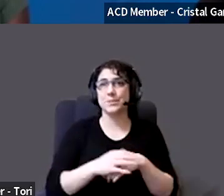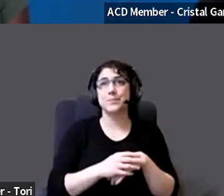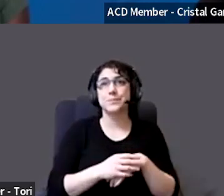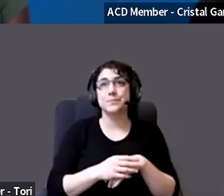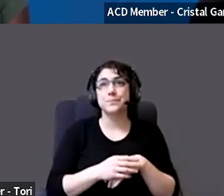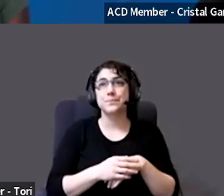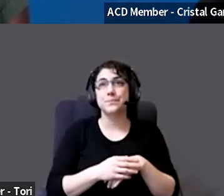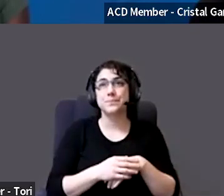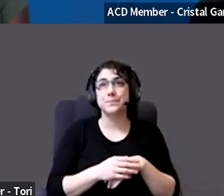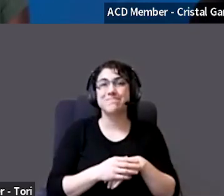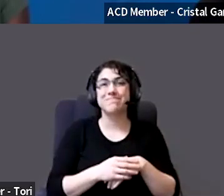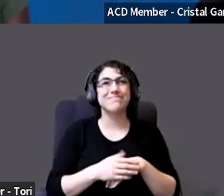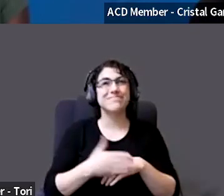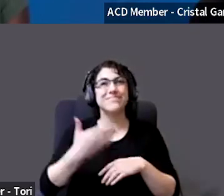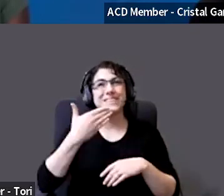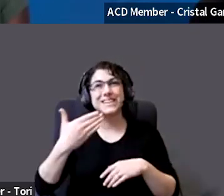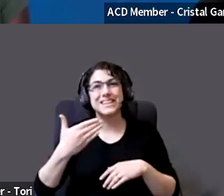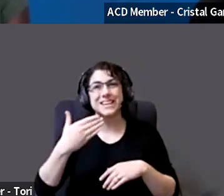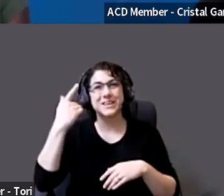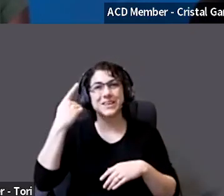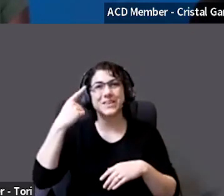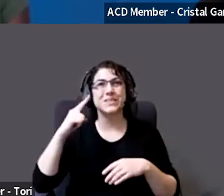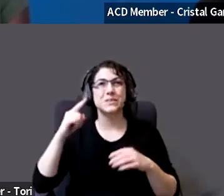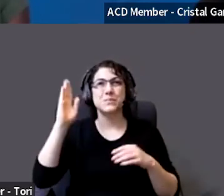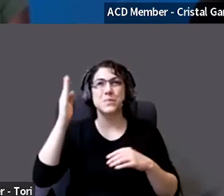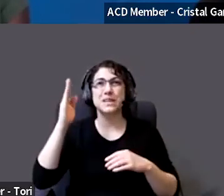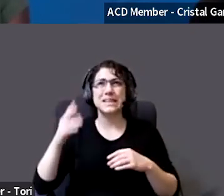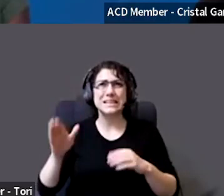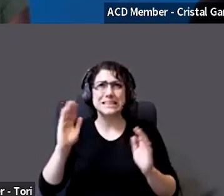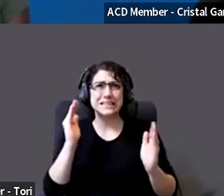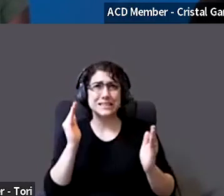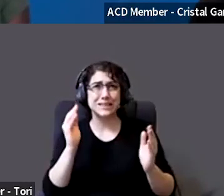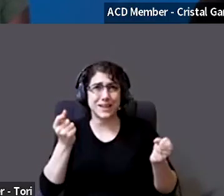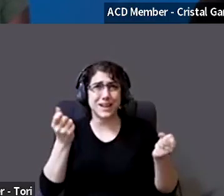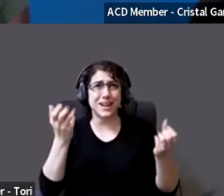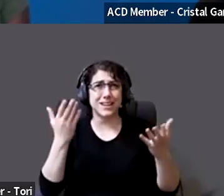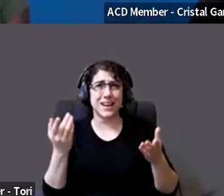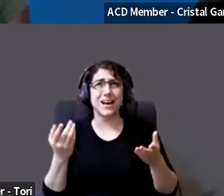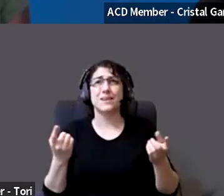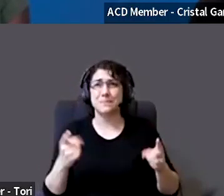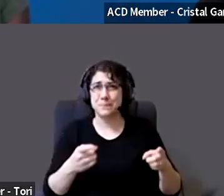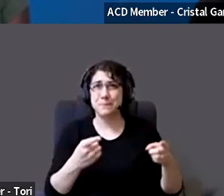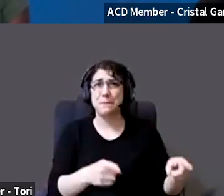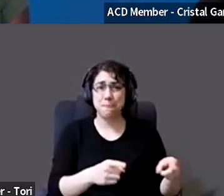Jim, thank you for this presentation. It seems like there is a lot going, on as you said earlier in terms of quality.